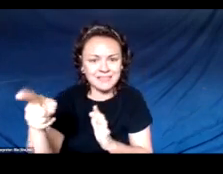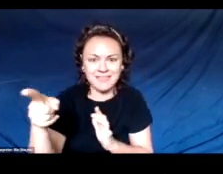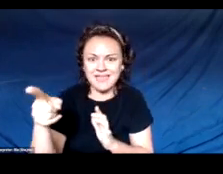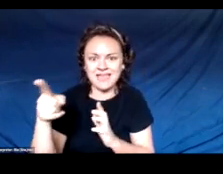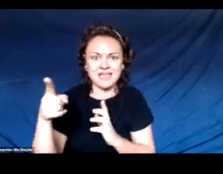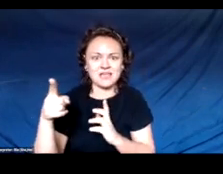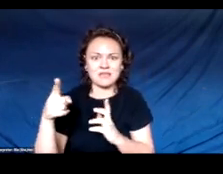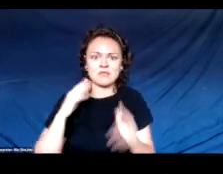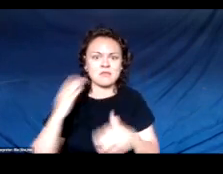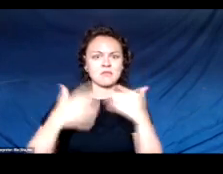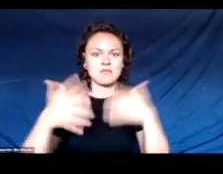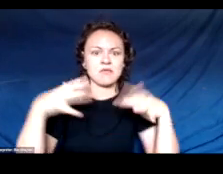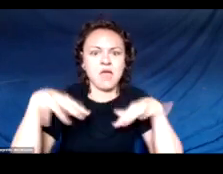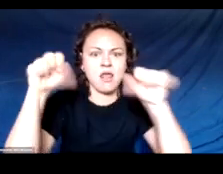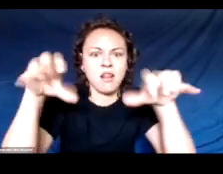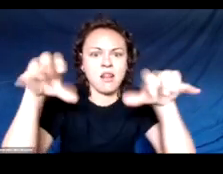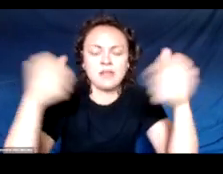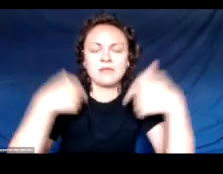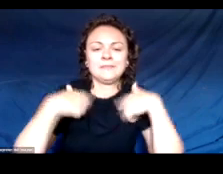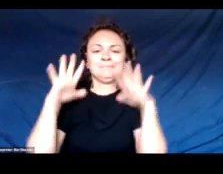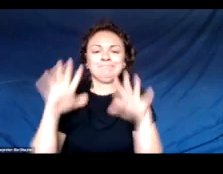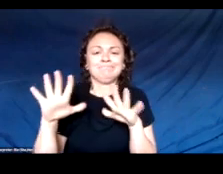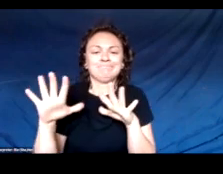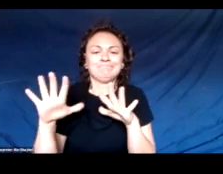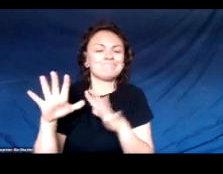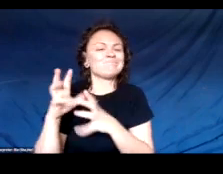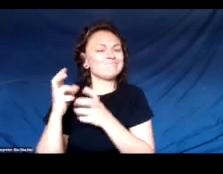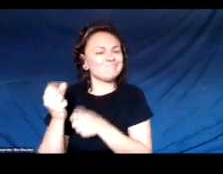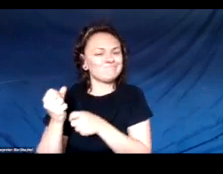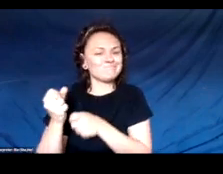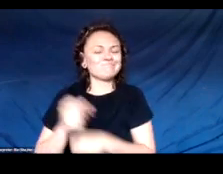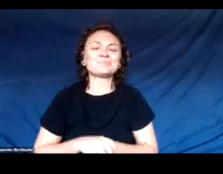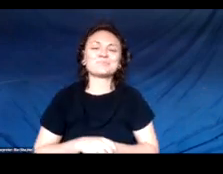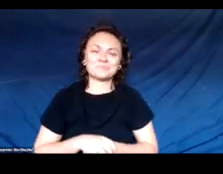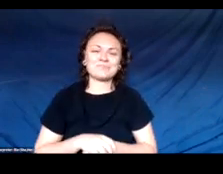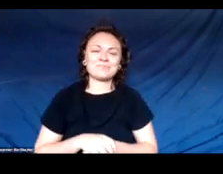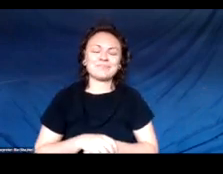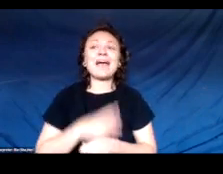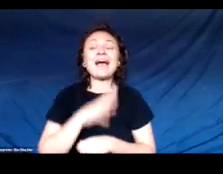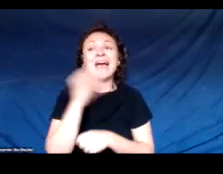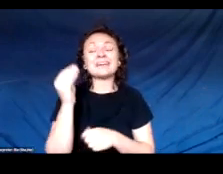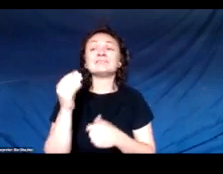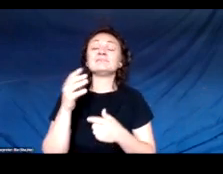And then speaking on going to another country, we took Edward, when he